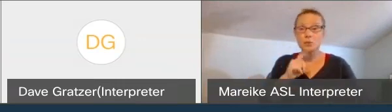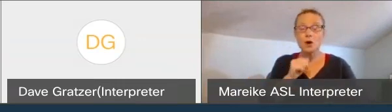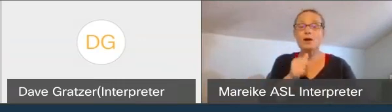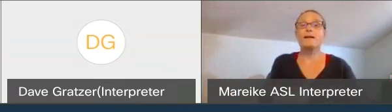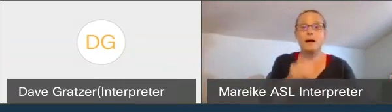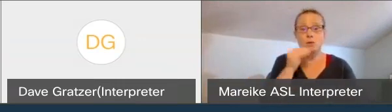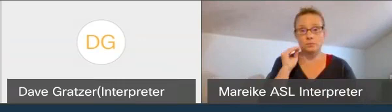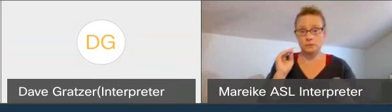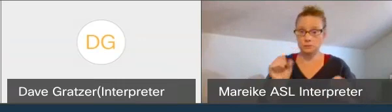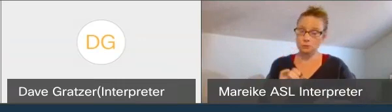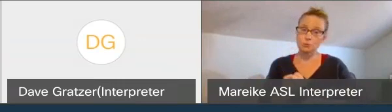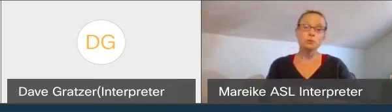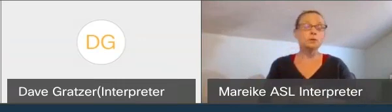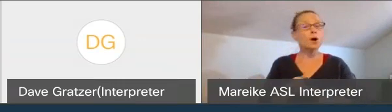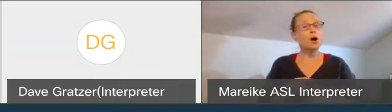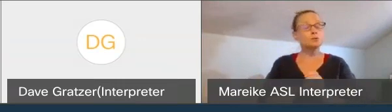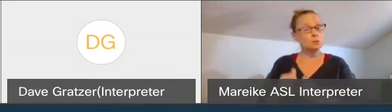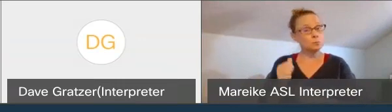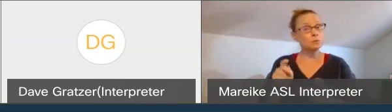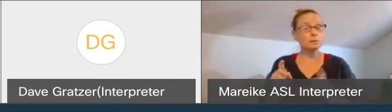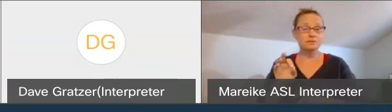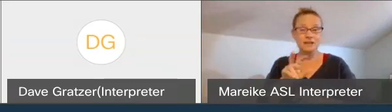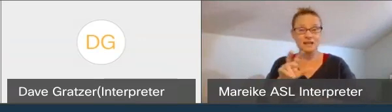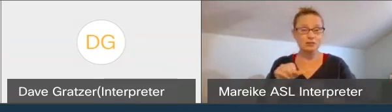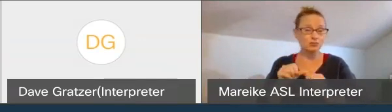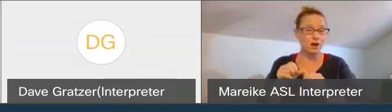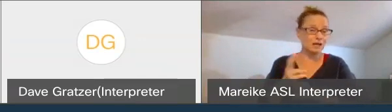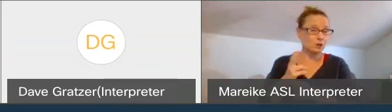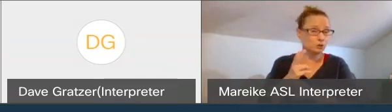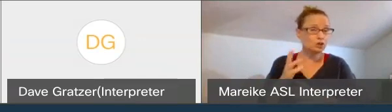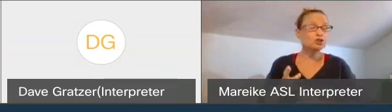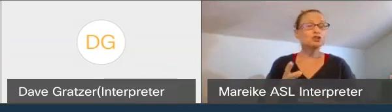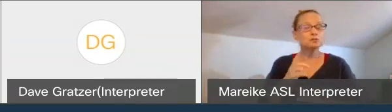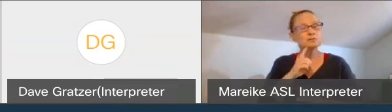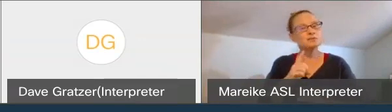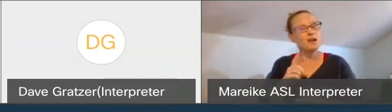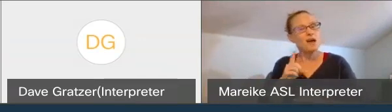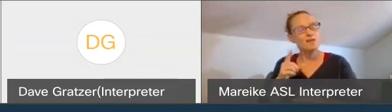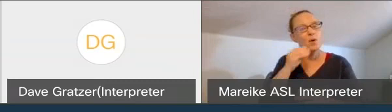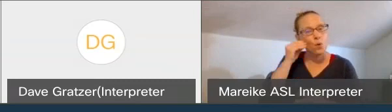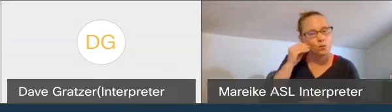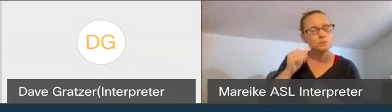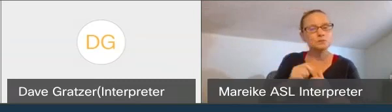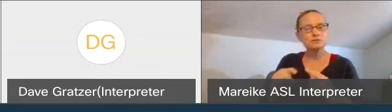Uh, also, a vast majority of our 93 chronic high utilizers have homes with friends or family, just not in Billings typically,